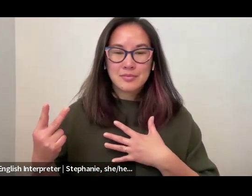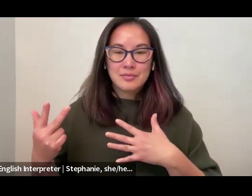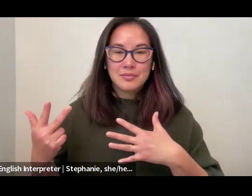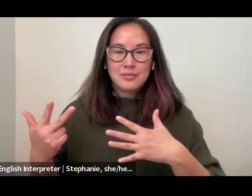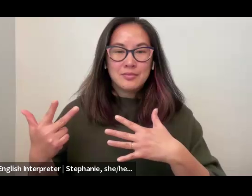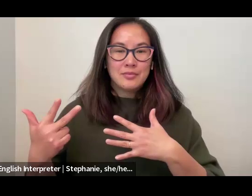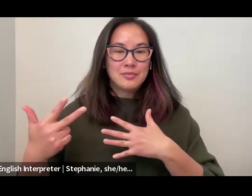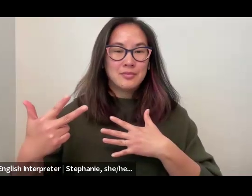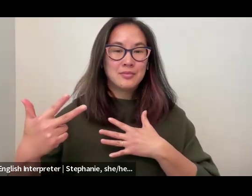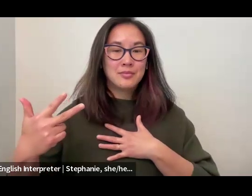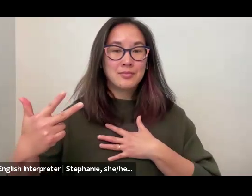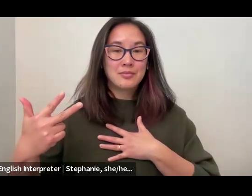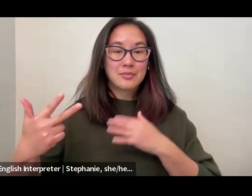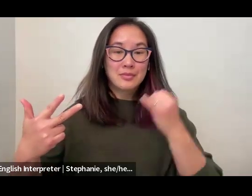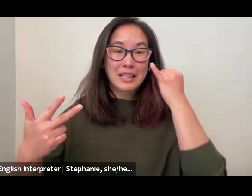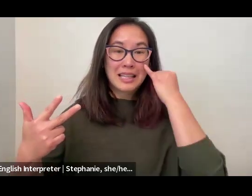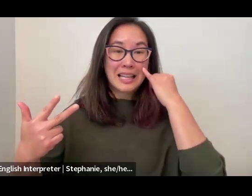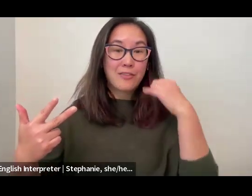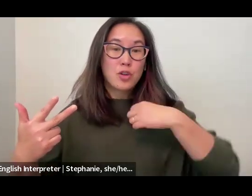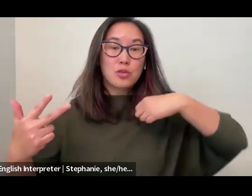If you're doing circles, switch directions.